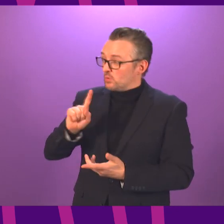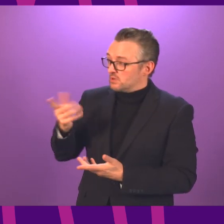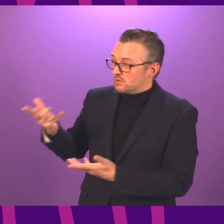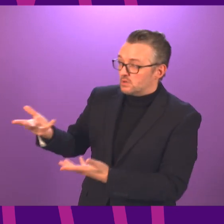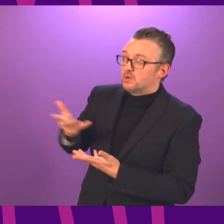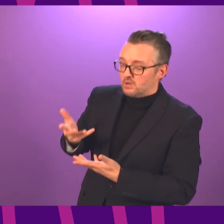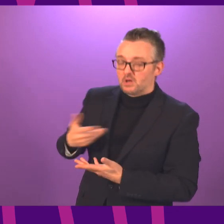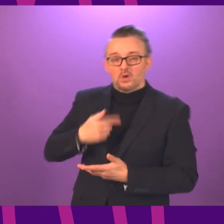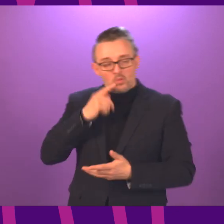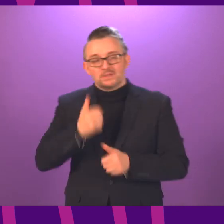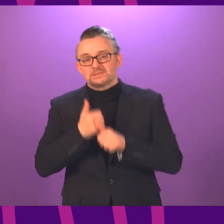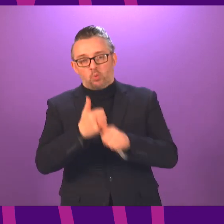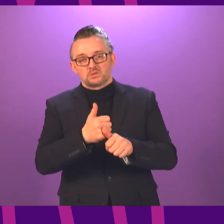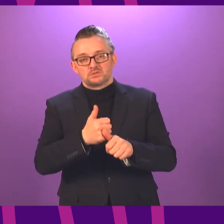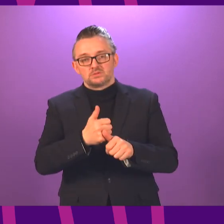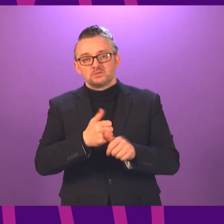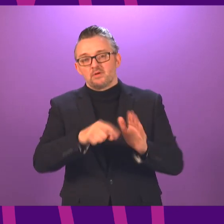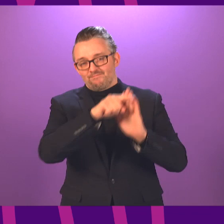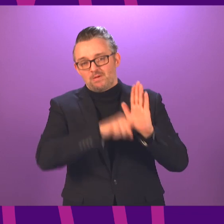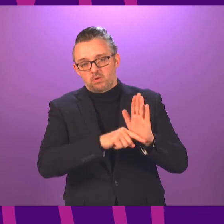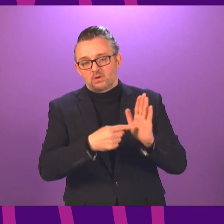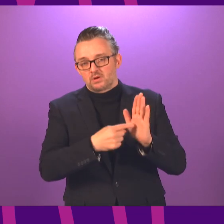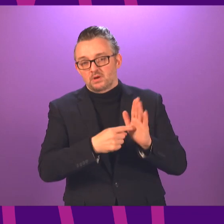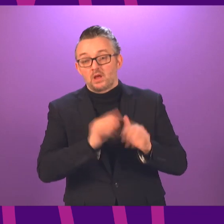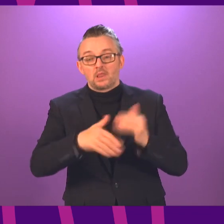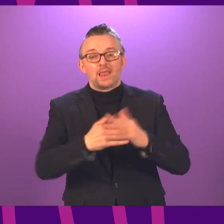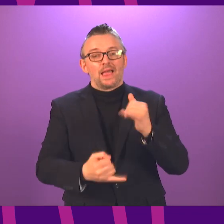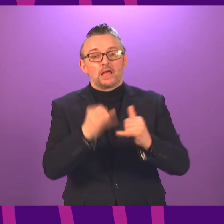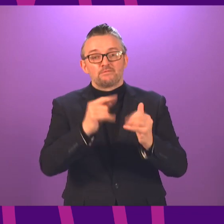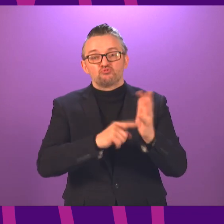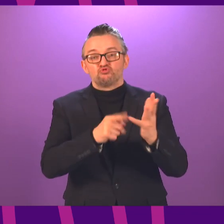framework business fund until at least the end of June. We will also ensure that, when